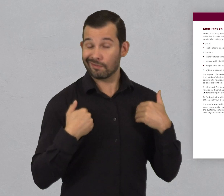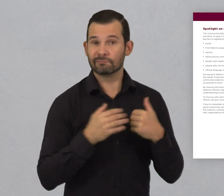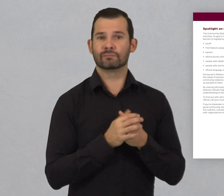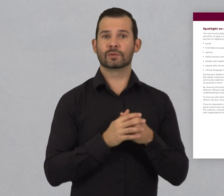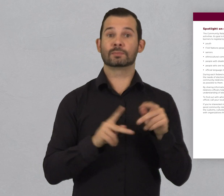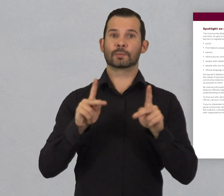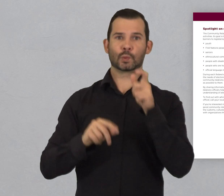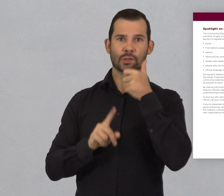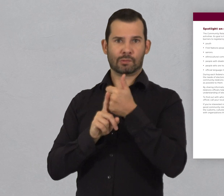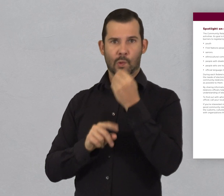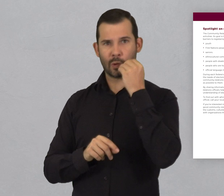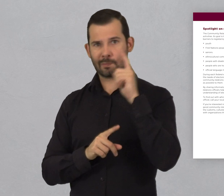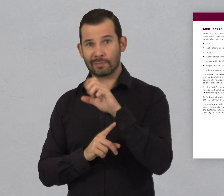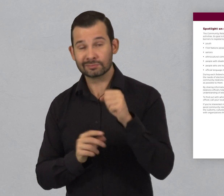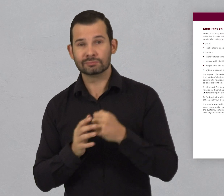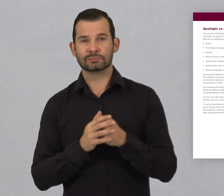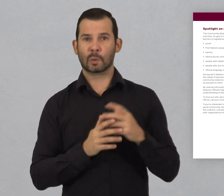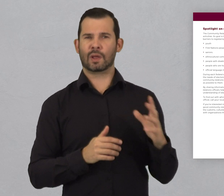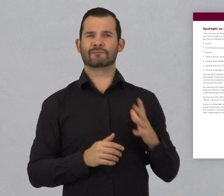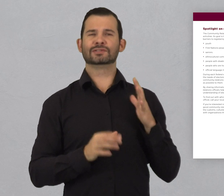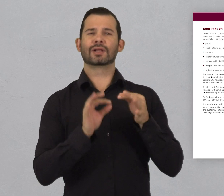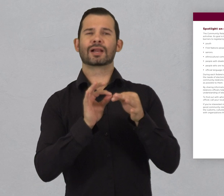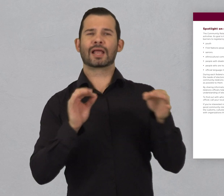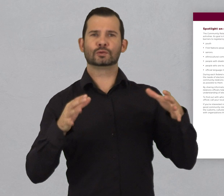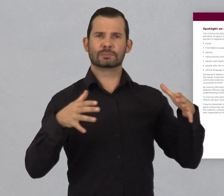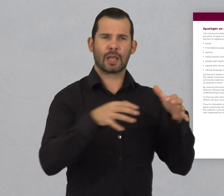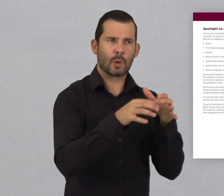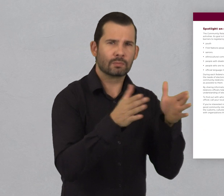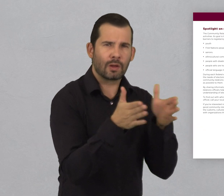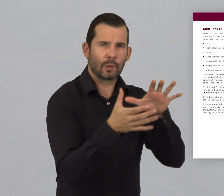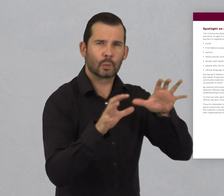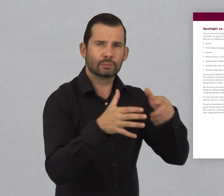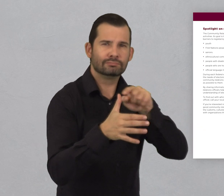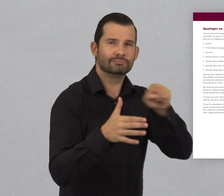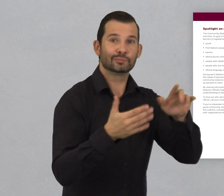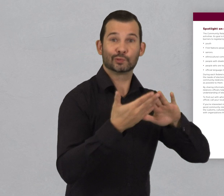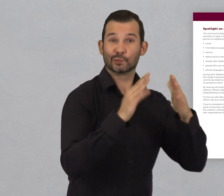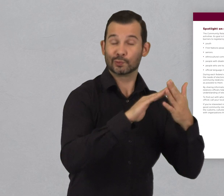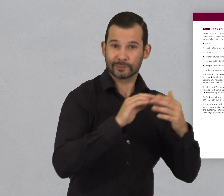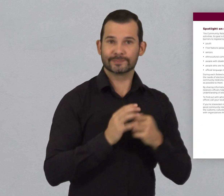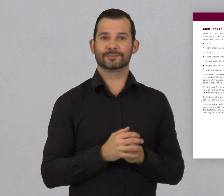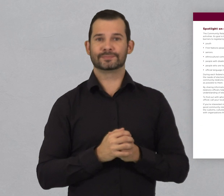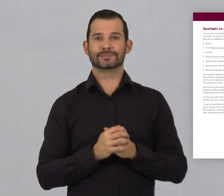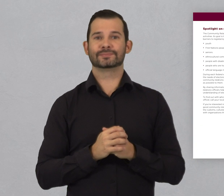· people who are homeless · official language minority communities